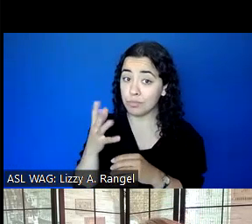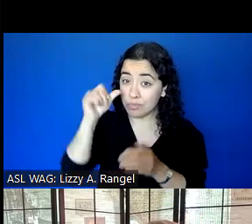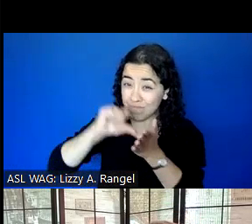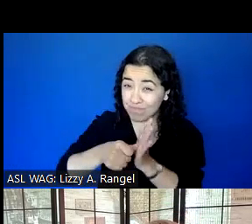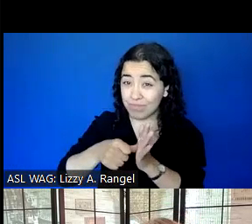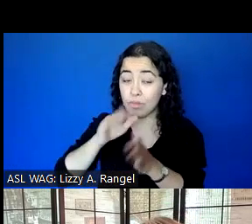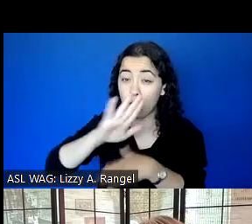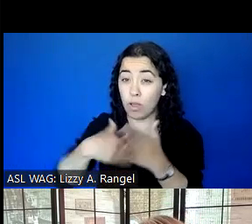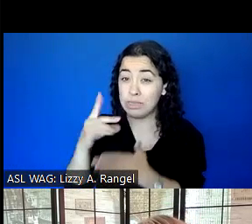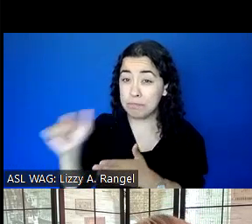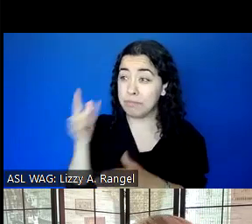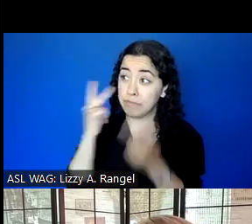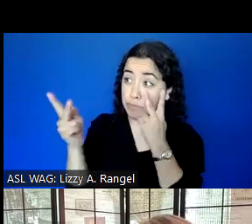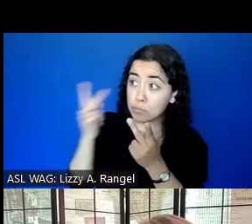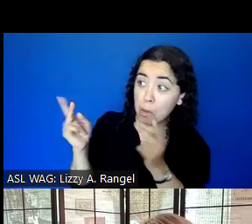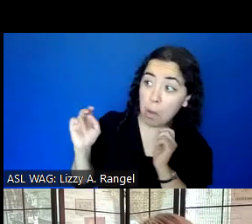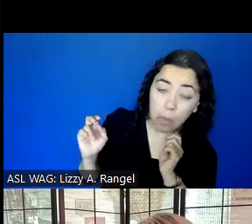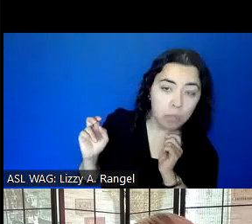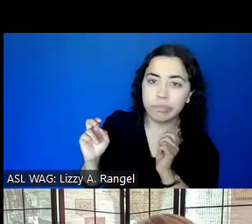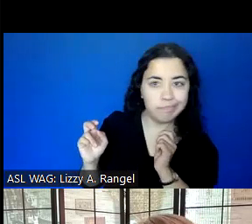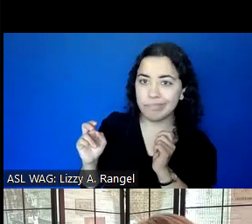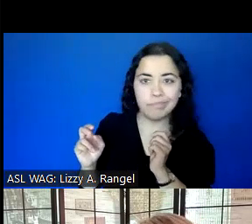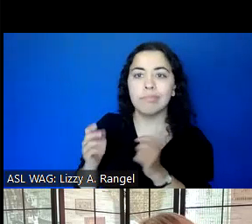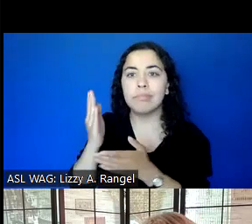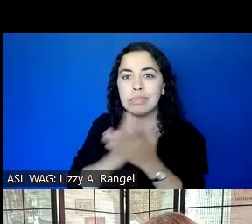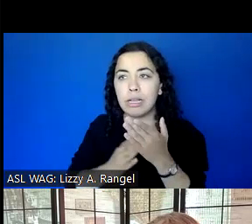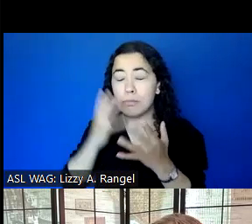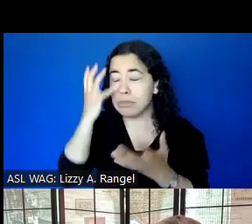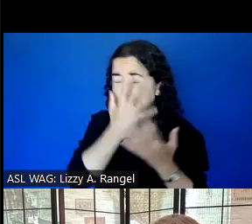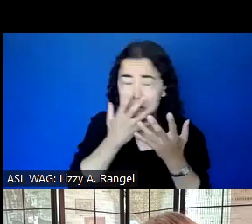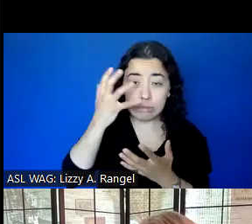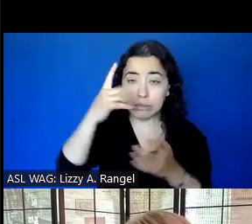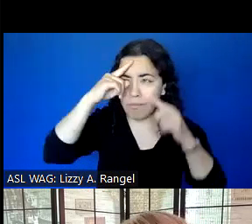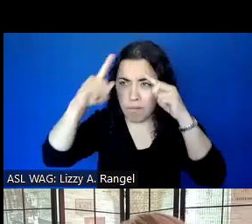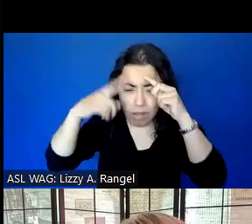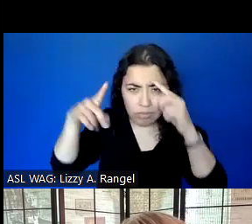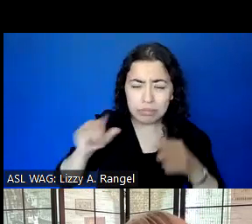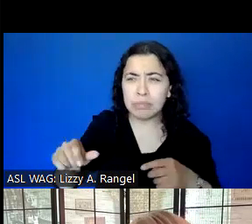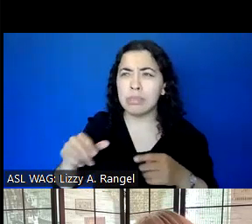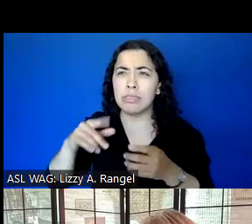Lyme disease, you know, where some days are bigger than others. People living with episodic